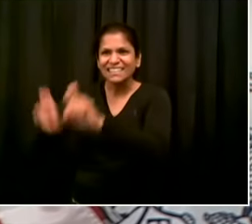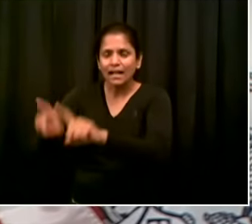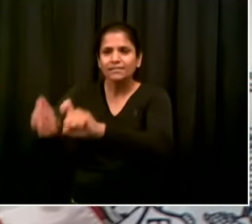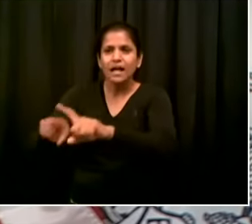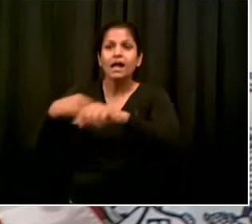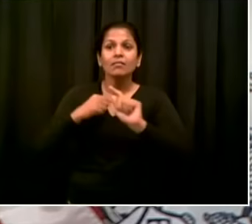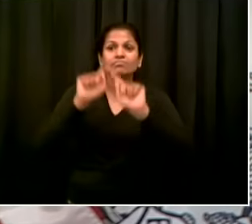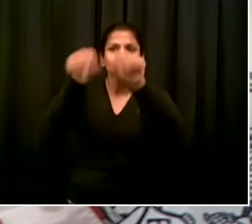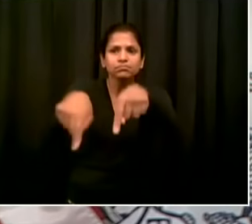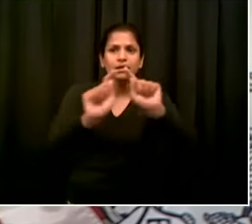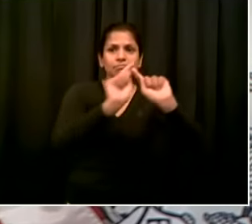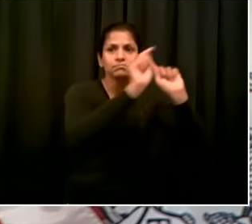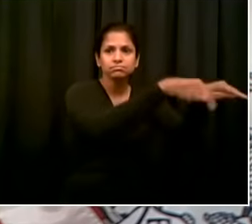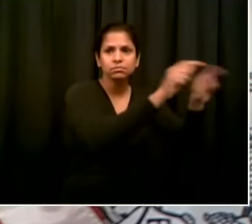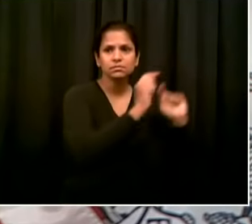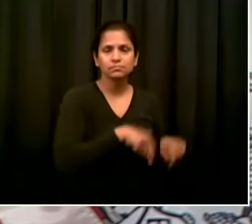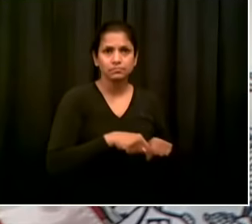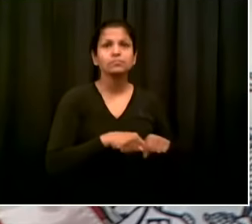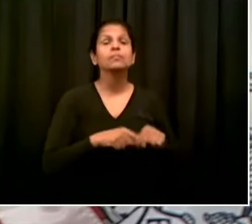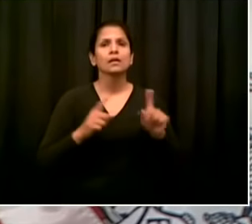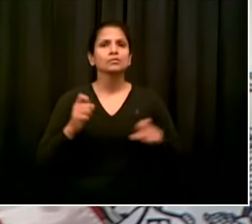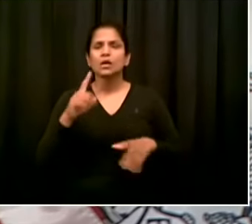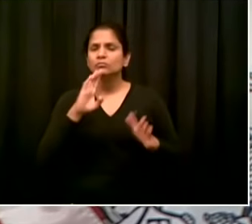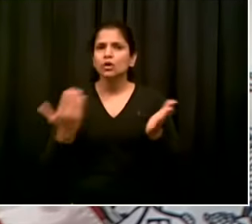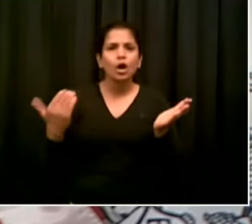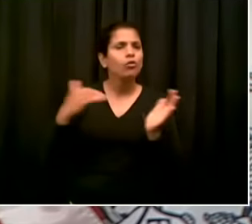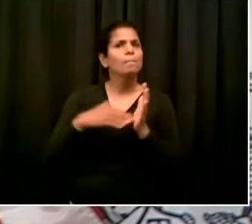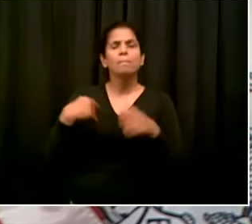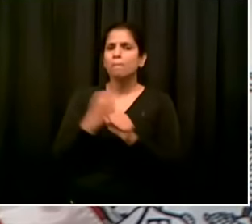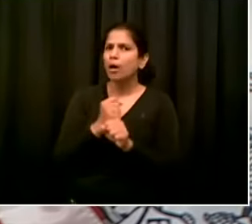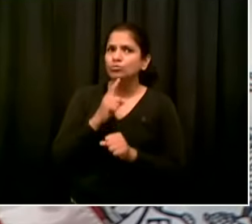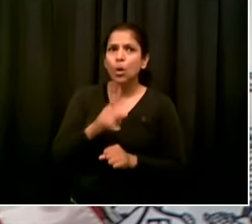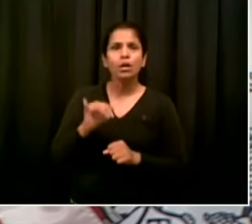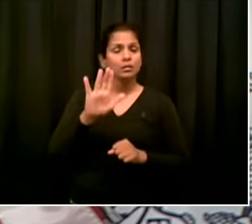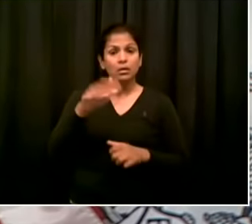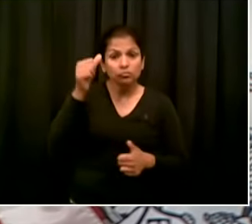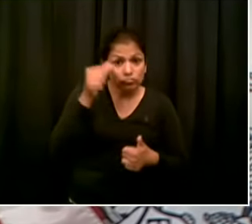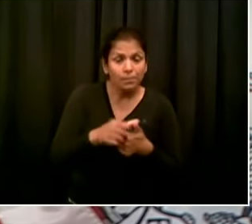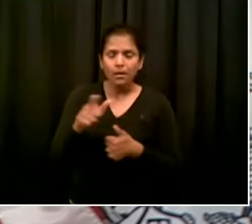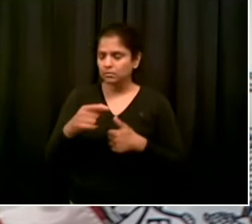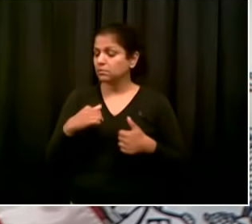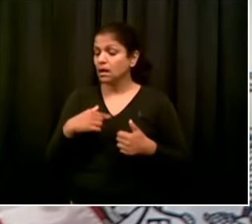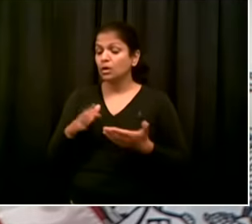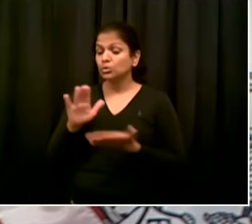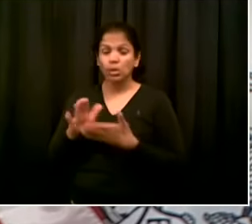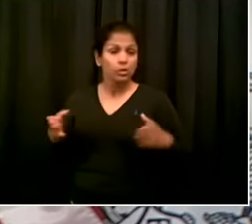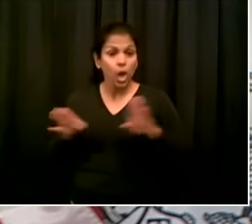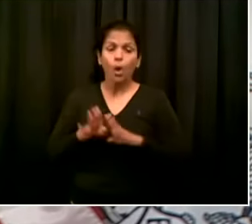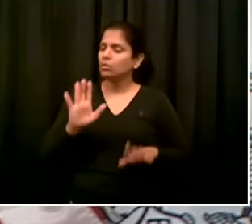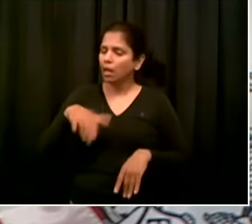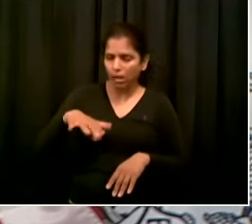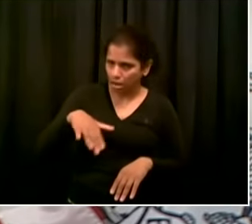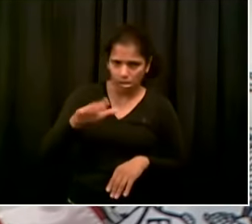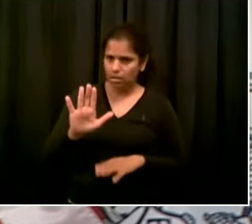AVERAGE OR S I THERE ANOTHER THRESHOLD, WILL YOU CLARIFY IF THE DECISIONS WILL BE MADE CITY WIDE OR PLACES WHERE YOU